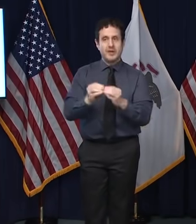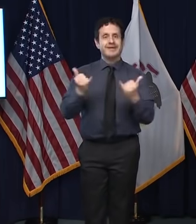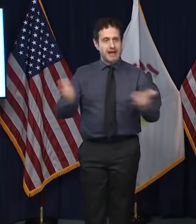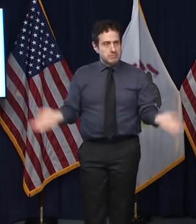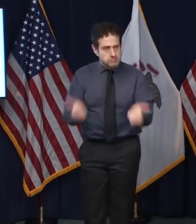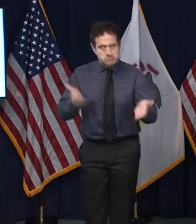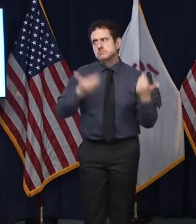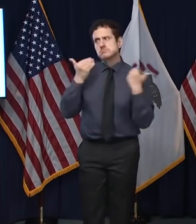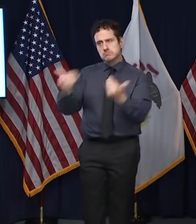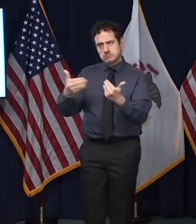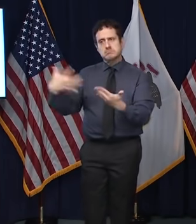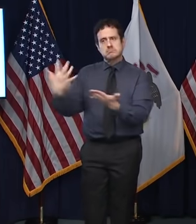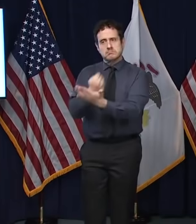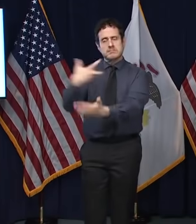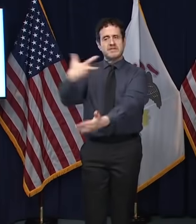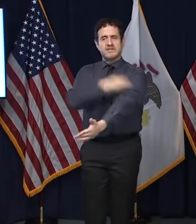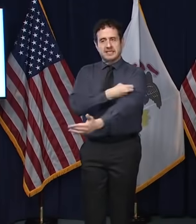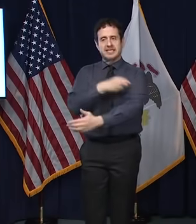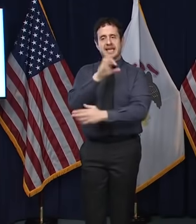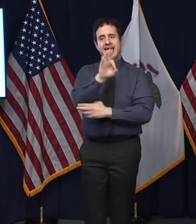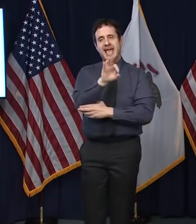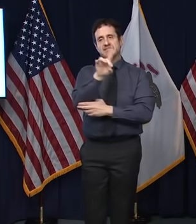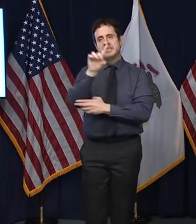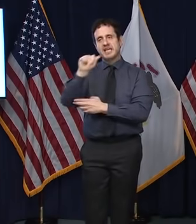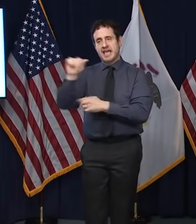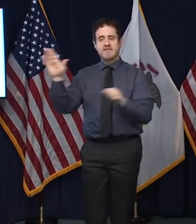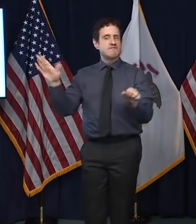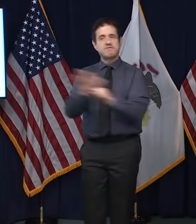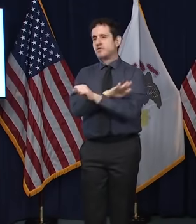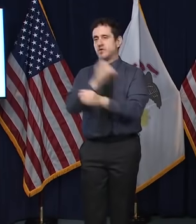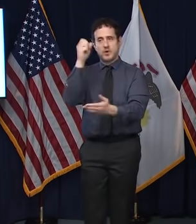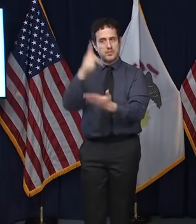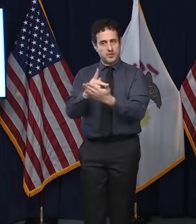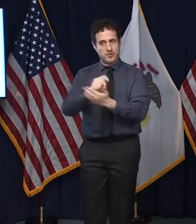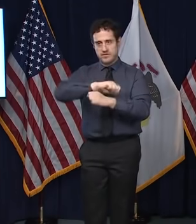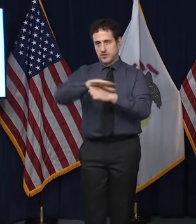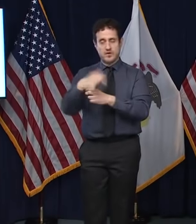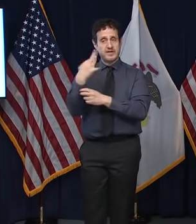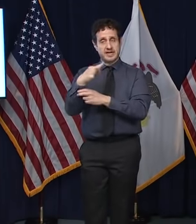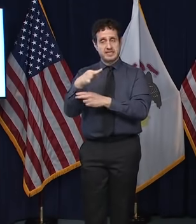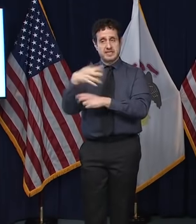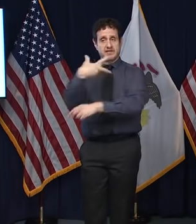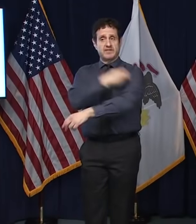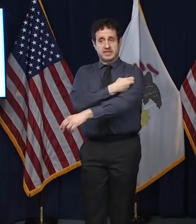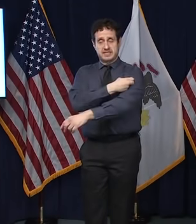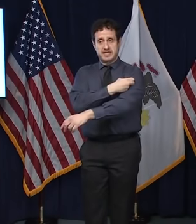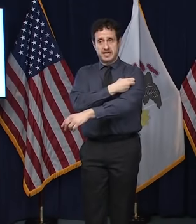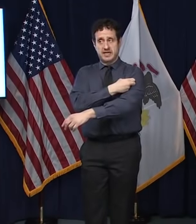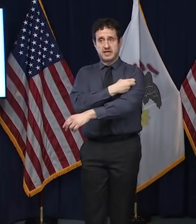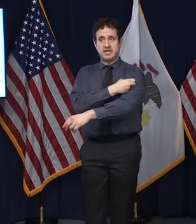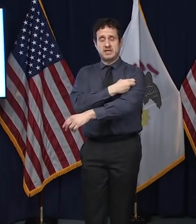gone I urge you now to go and